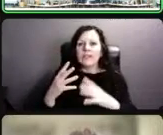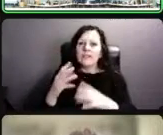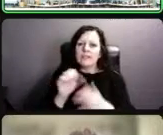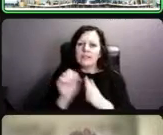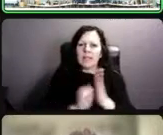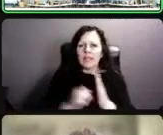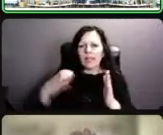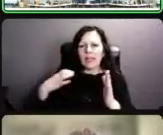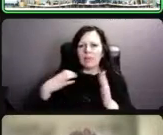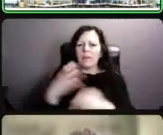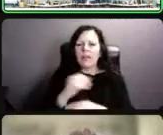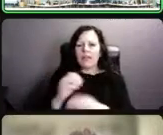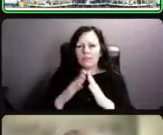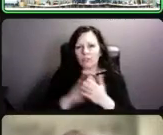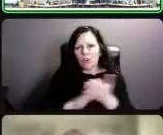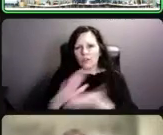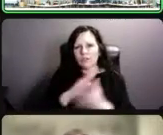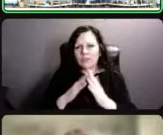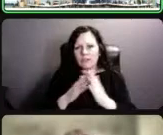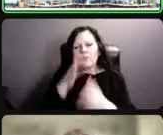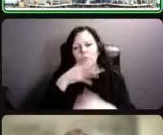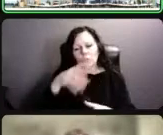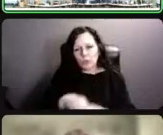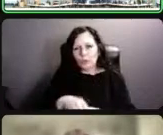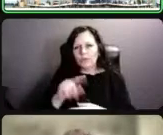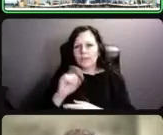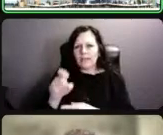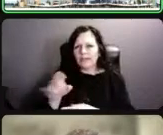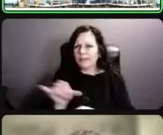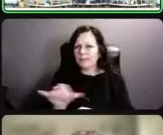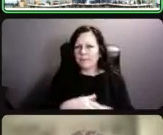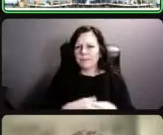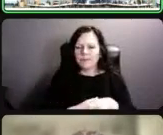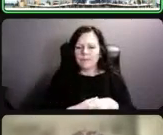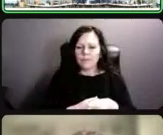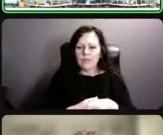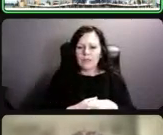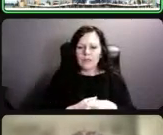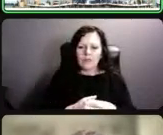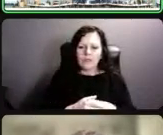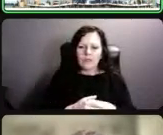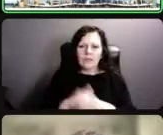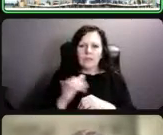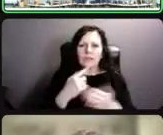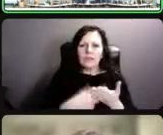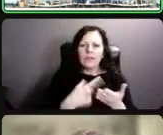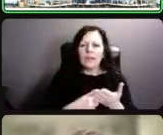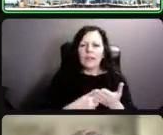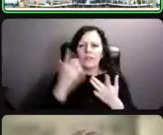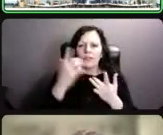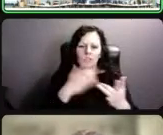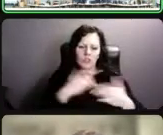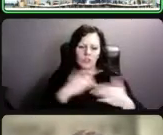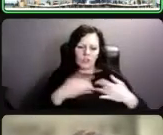THE COUNTRY AND THEN ALSO IN THE WEST AND ELSEWHERE.